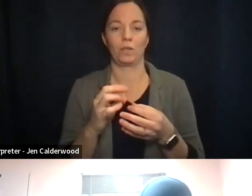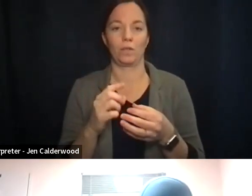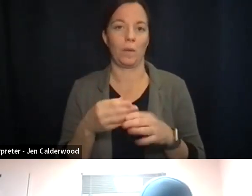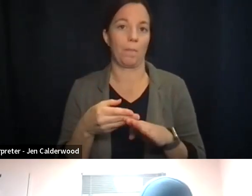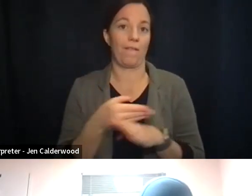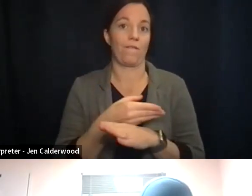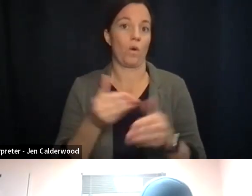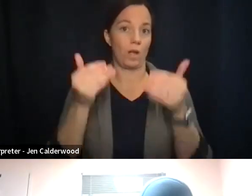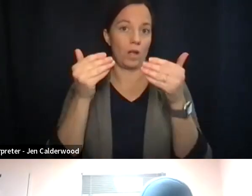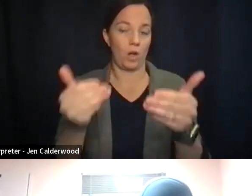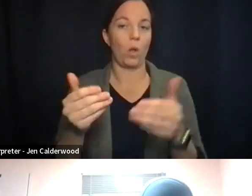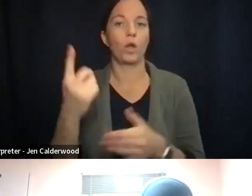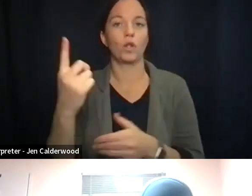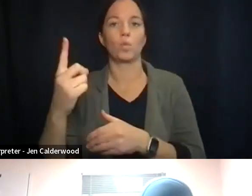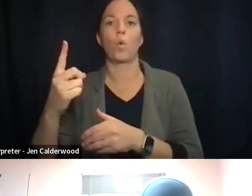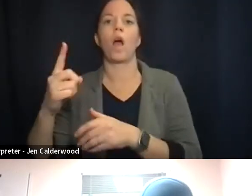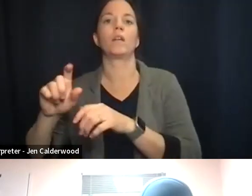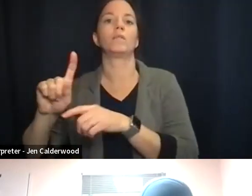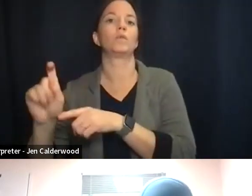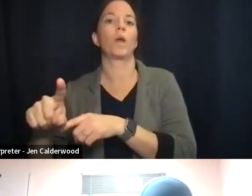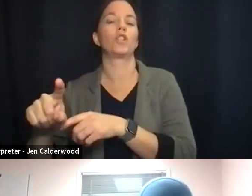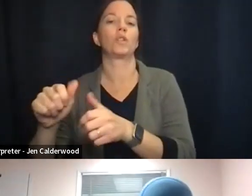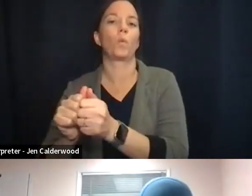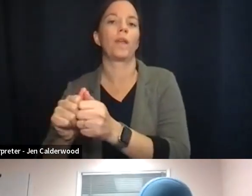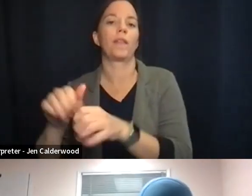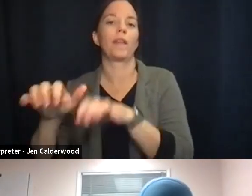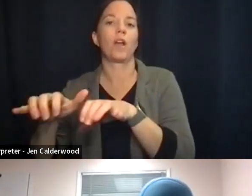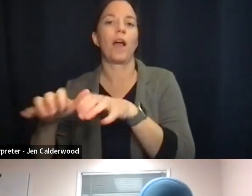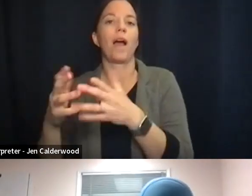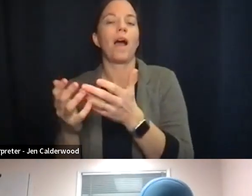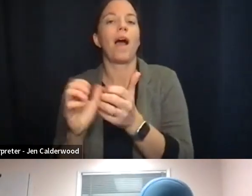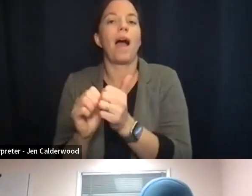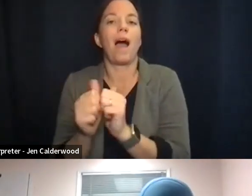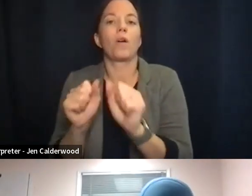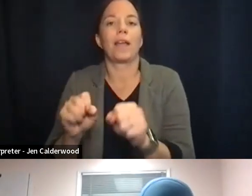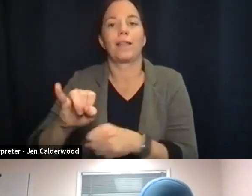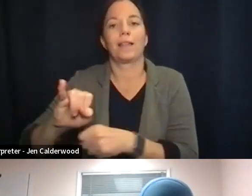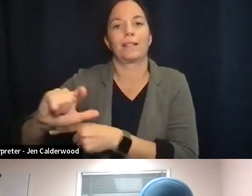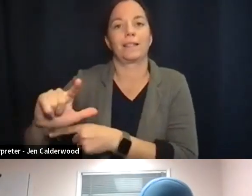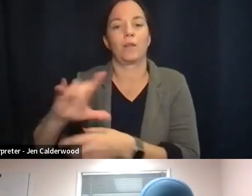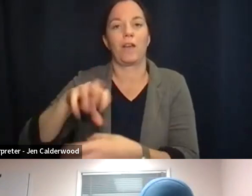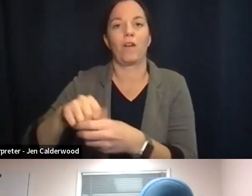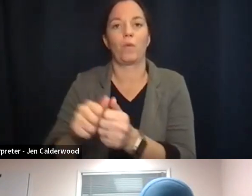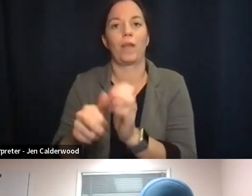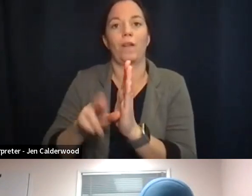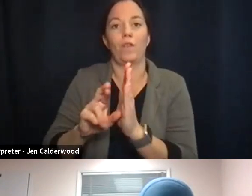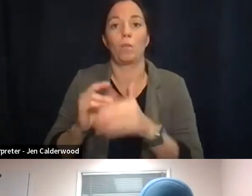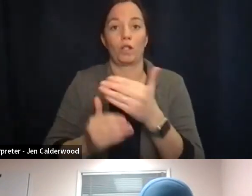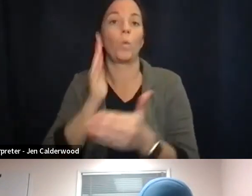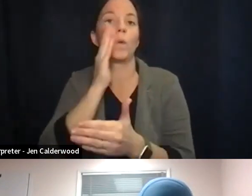I was gonna say, really quick, before we go to the question there was a question in the chat that we're gonna get to of how can silks or sales get involved in the site review process, we will get to that.